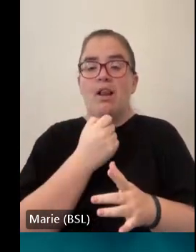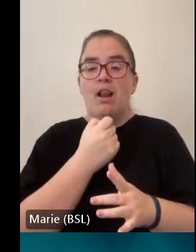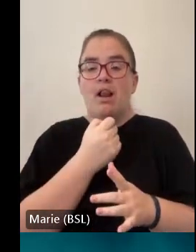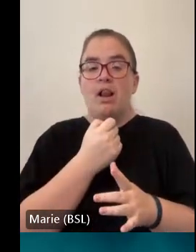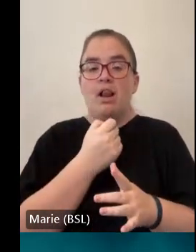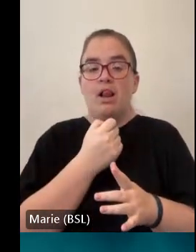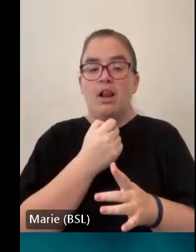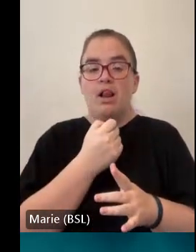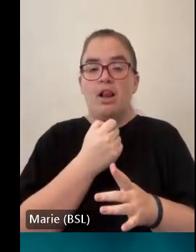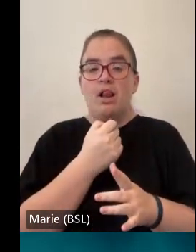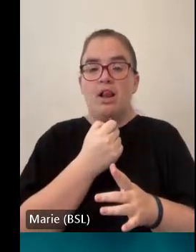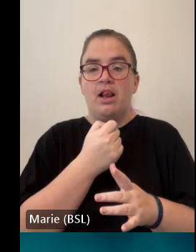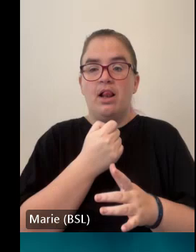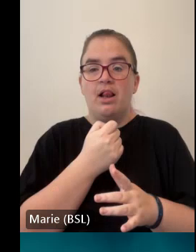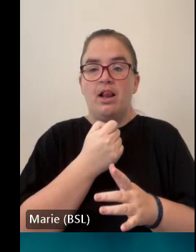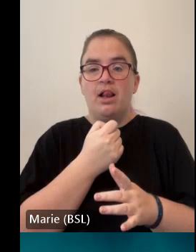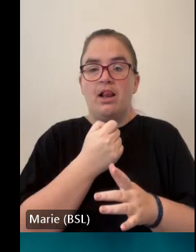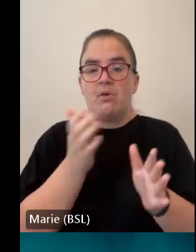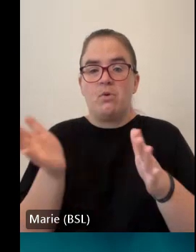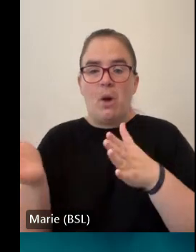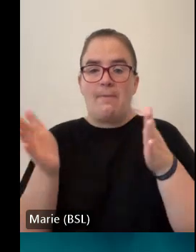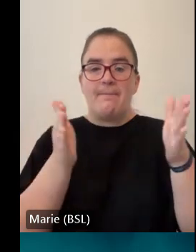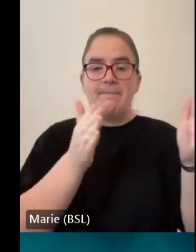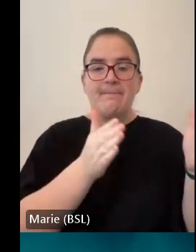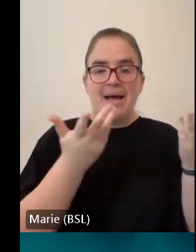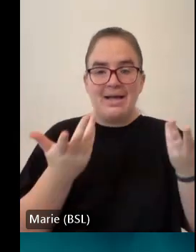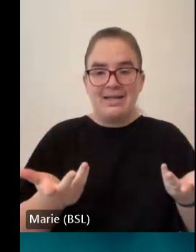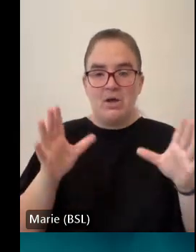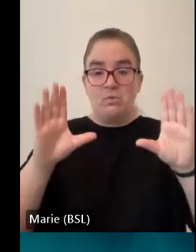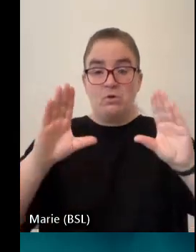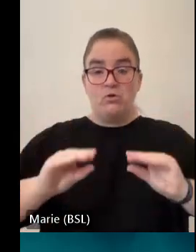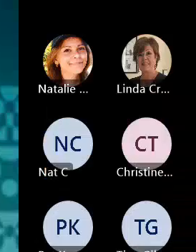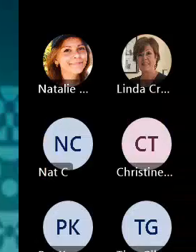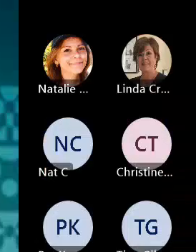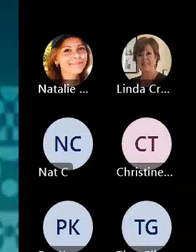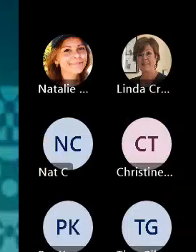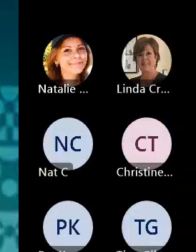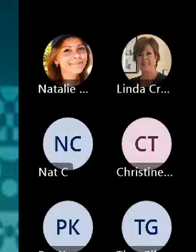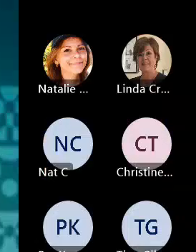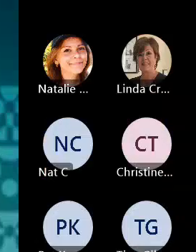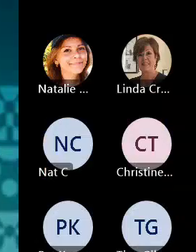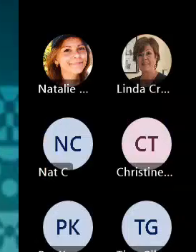will move back now and stop sharing my screen.